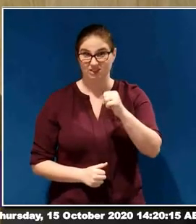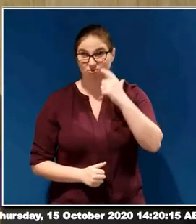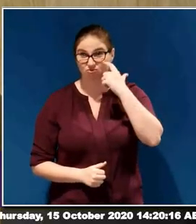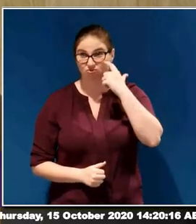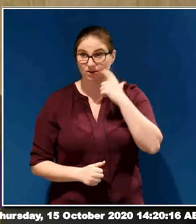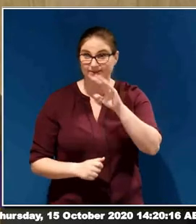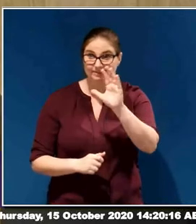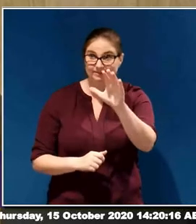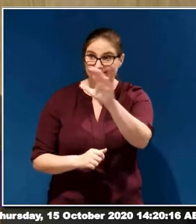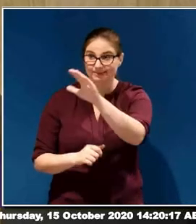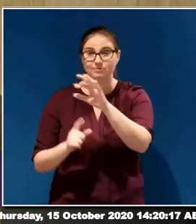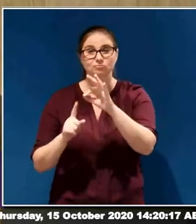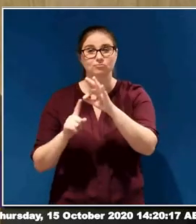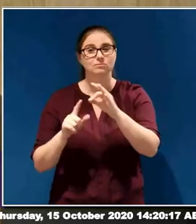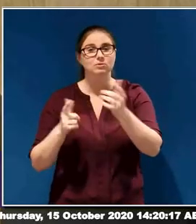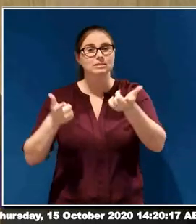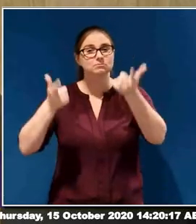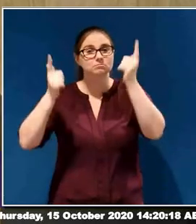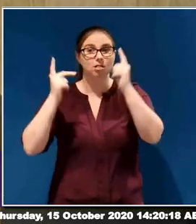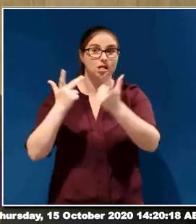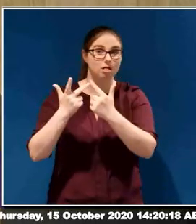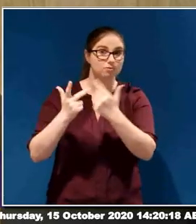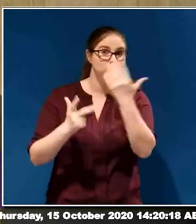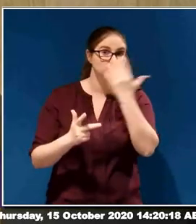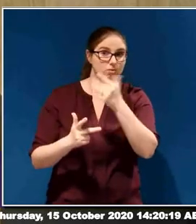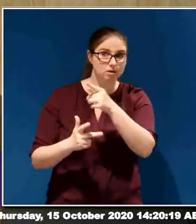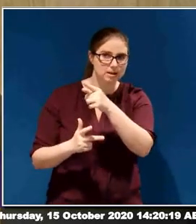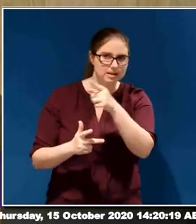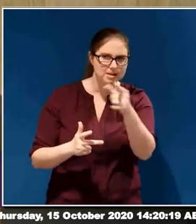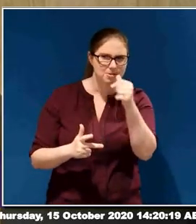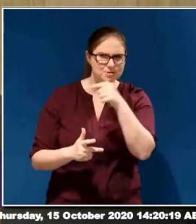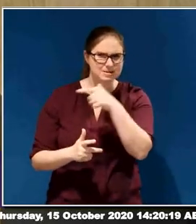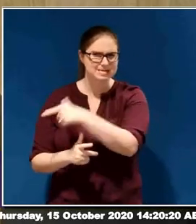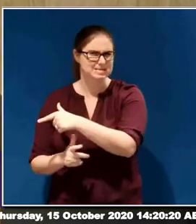family is not keen to go back to that school anyway, even if the exclusion